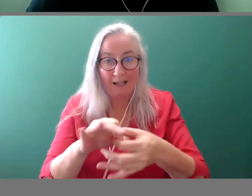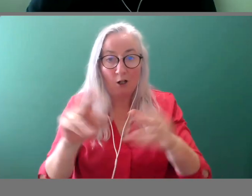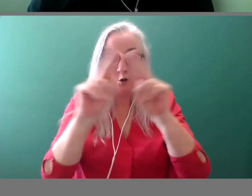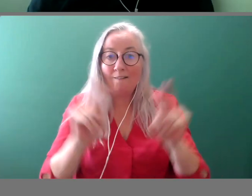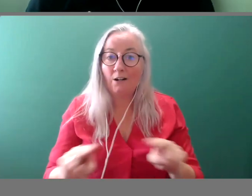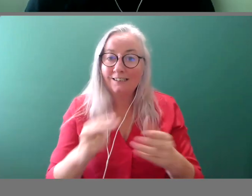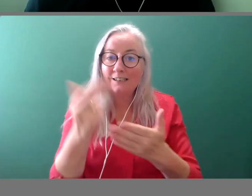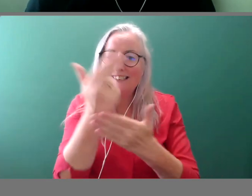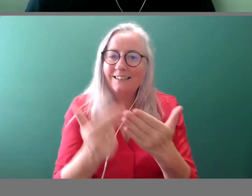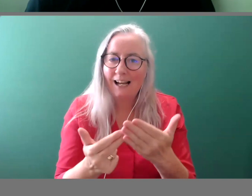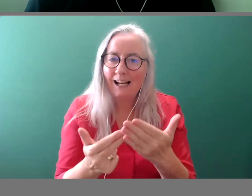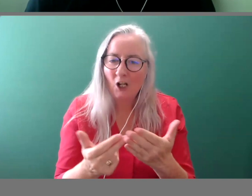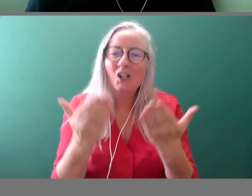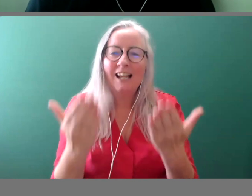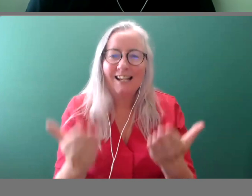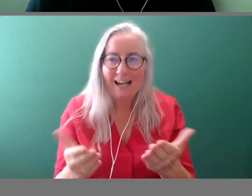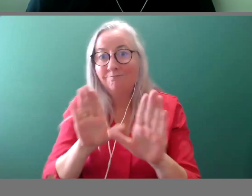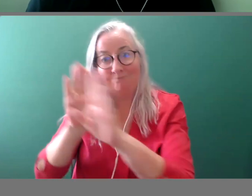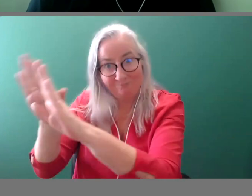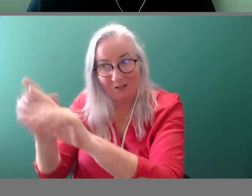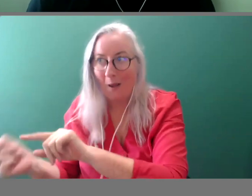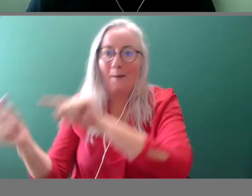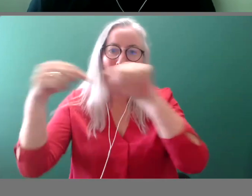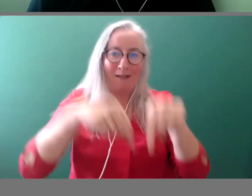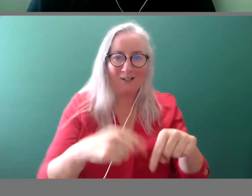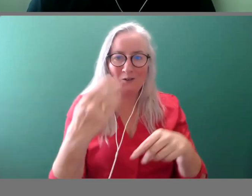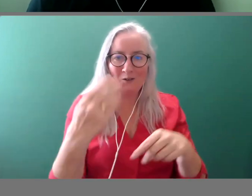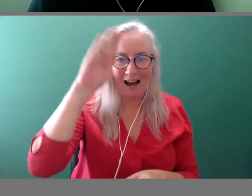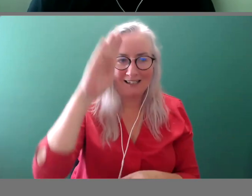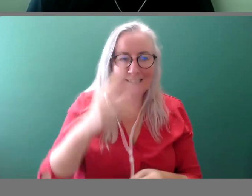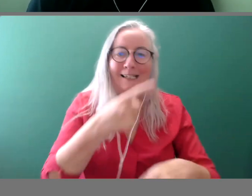So let's come home then to Ireland where we have the Disability Act passed in